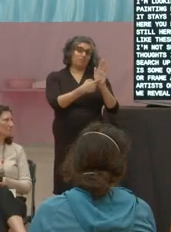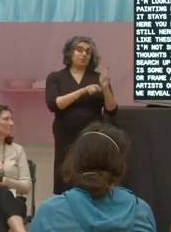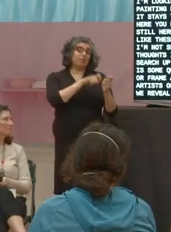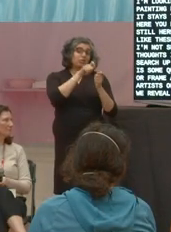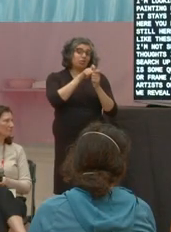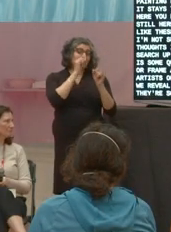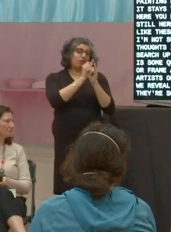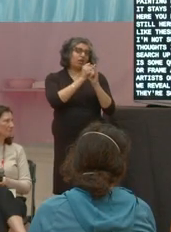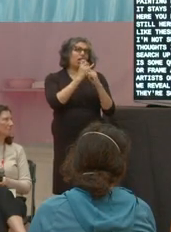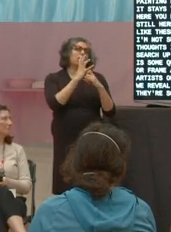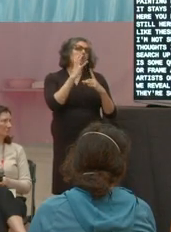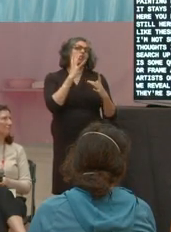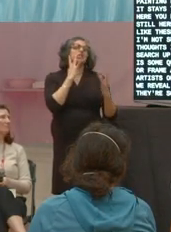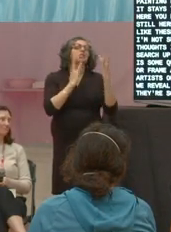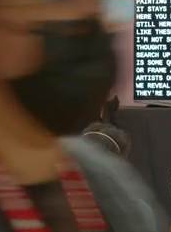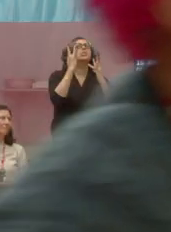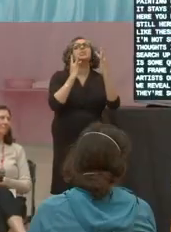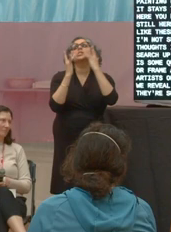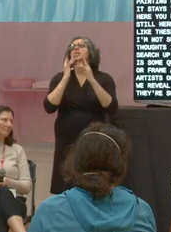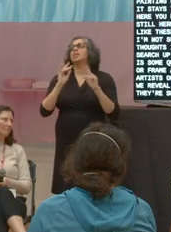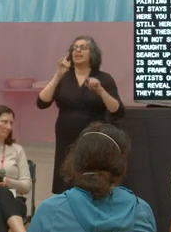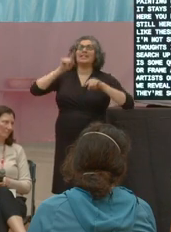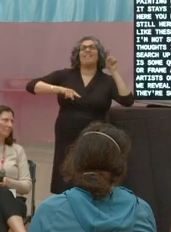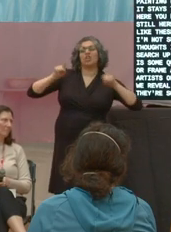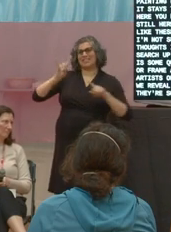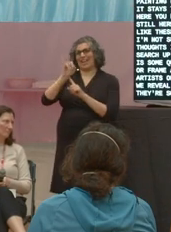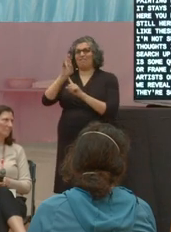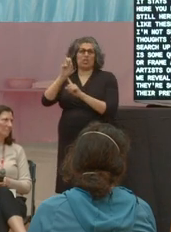there's so desperately seeking for diversity in their program